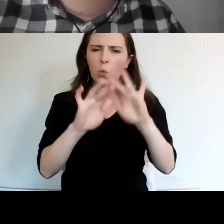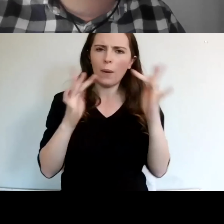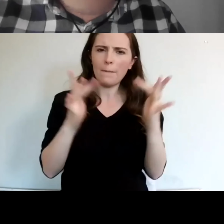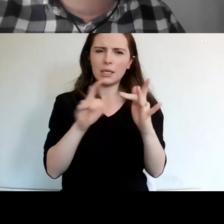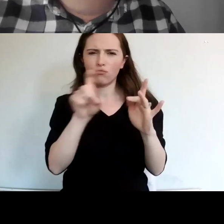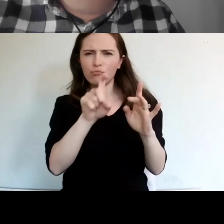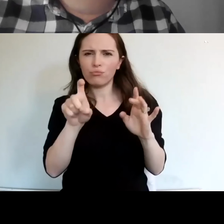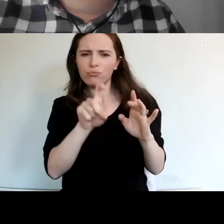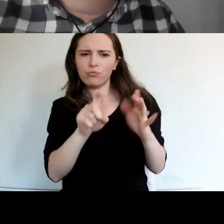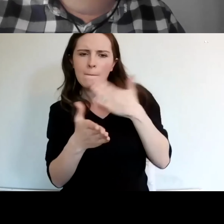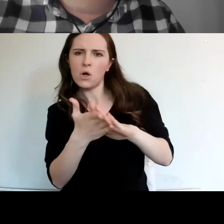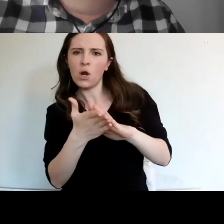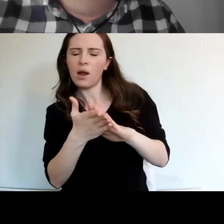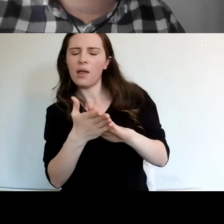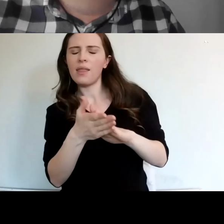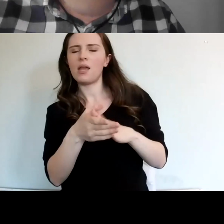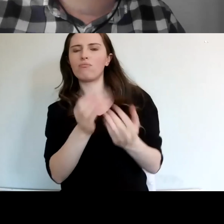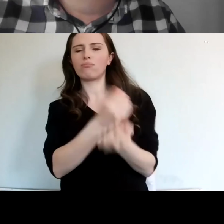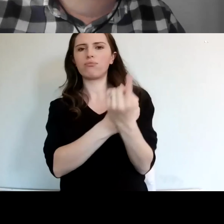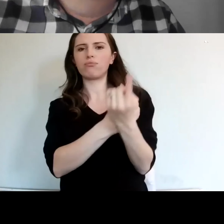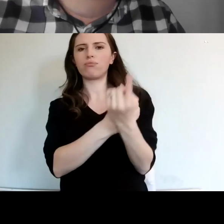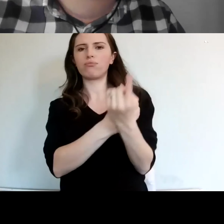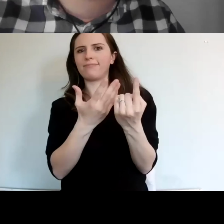and all of a sudden it says oh, no, sorry your three minutes have gone